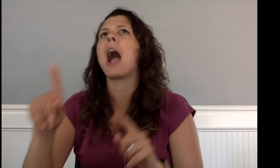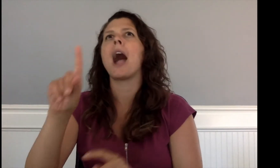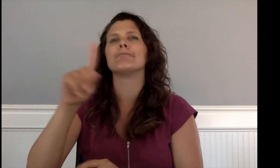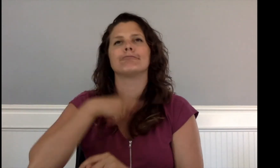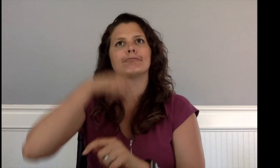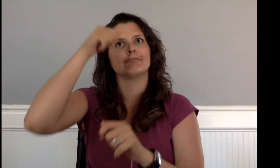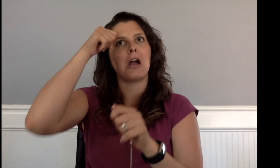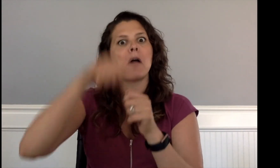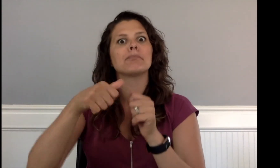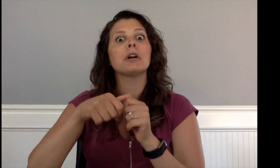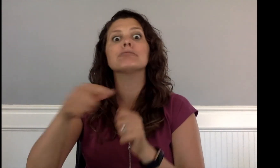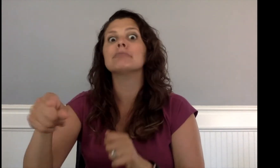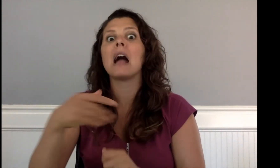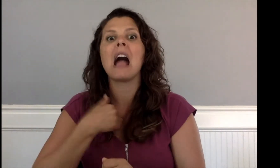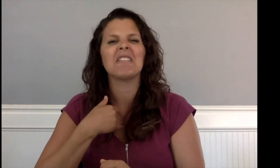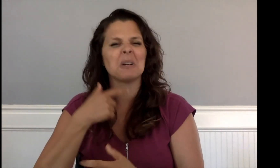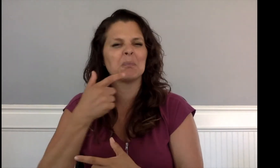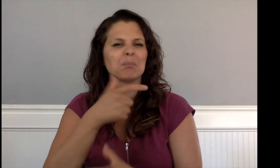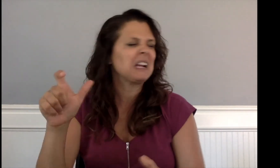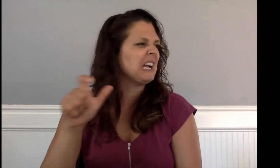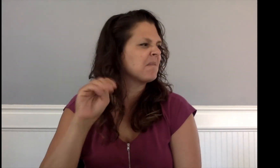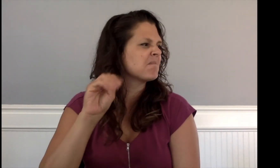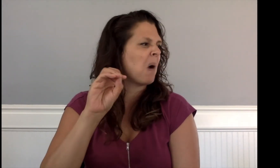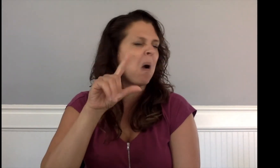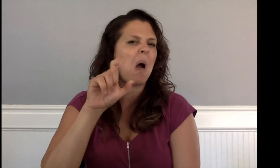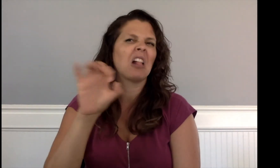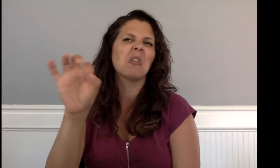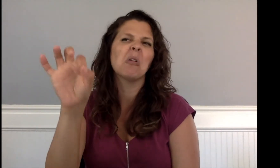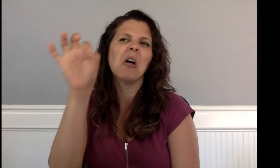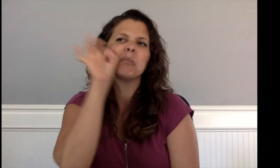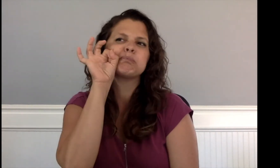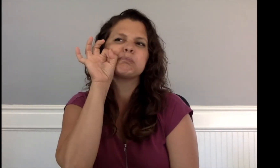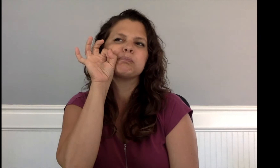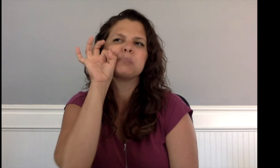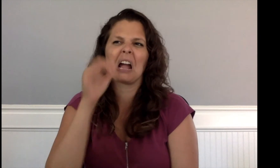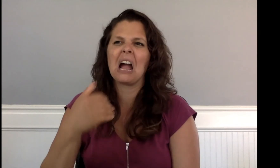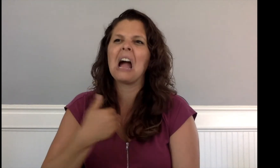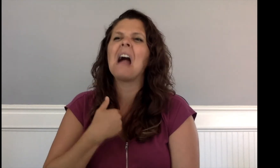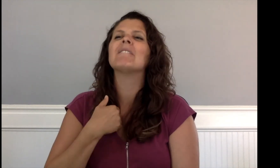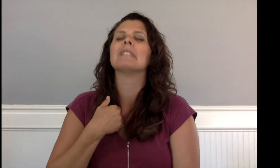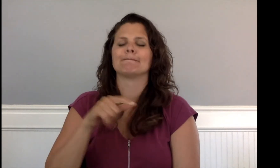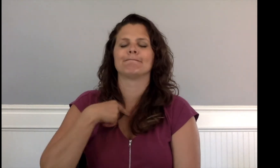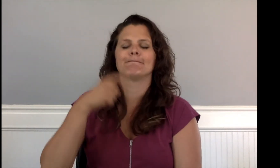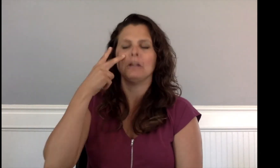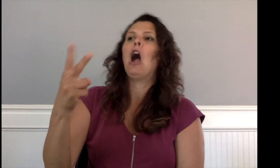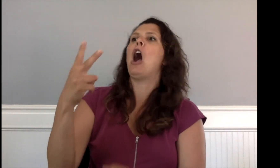name. But I remember that big mole on her face.